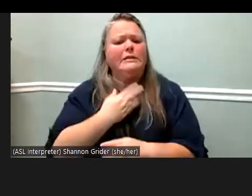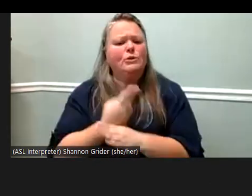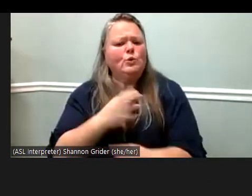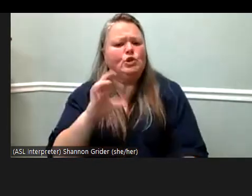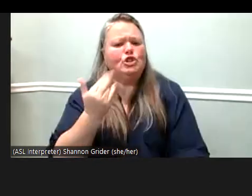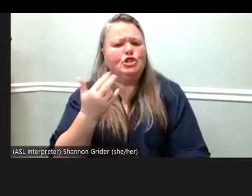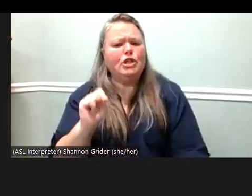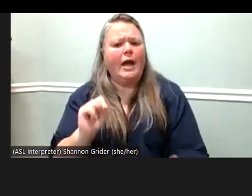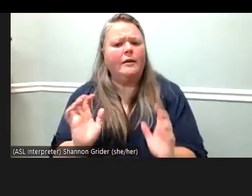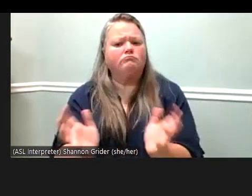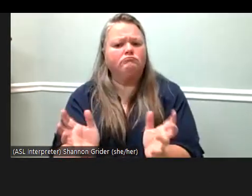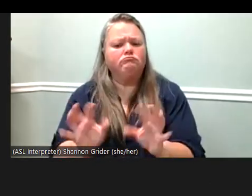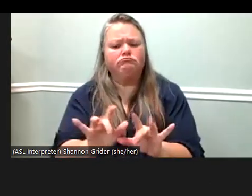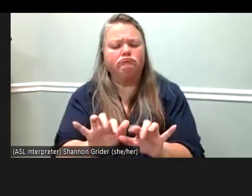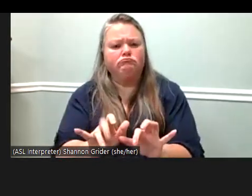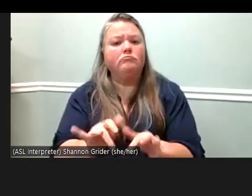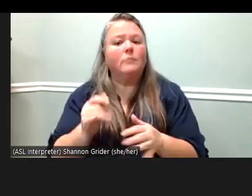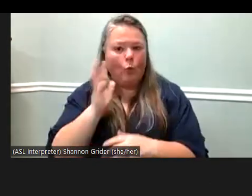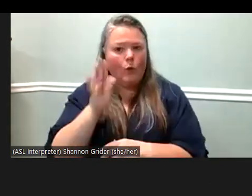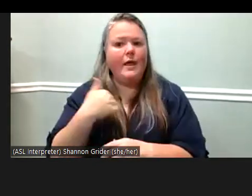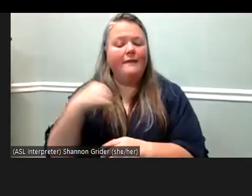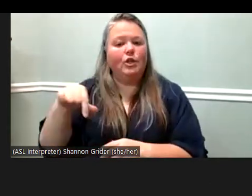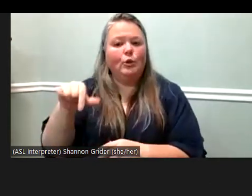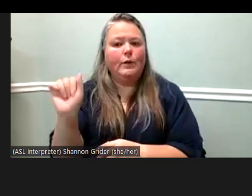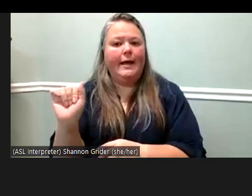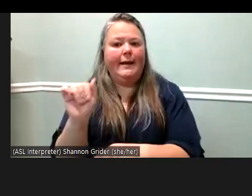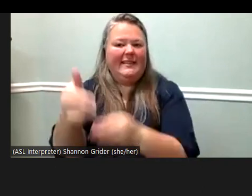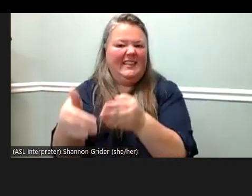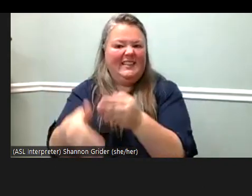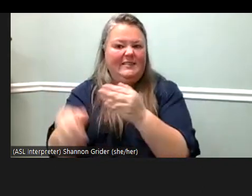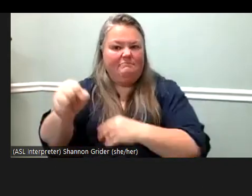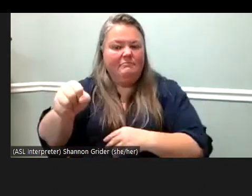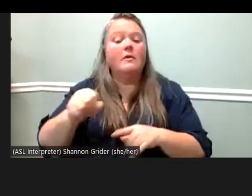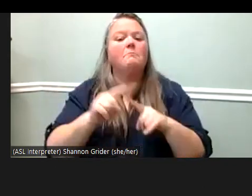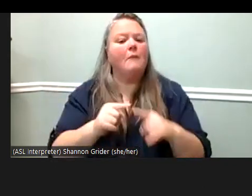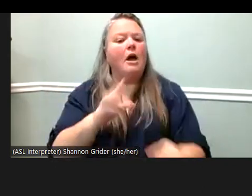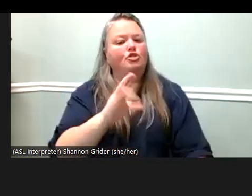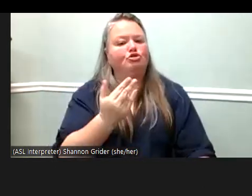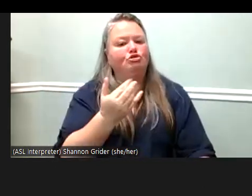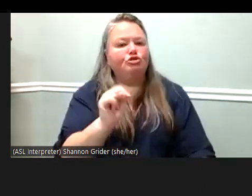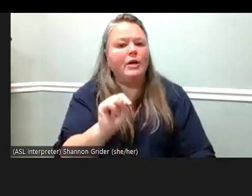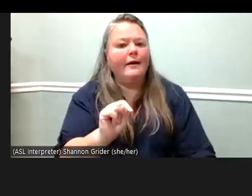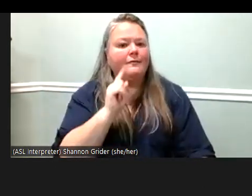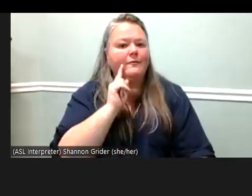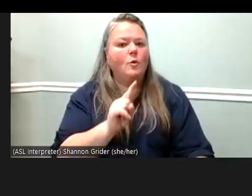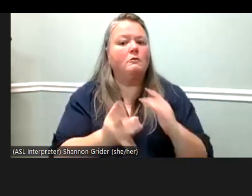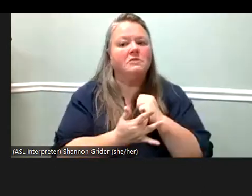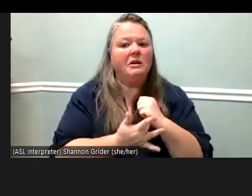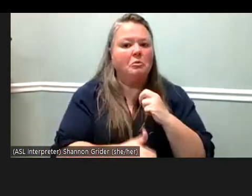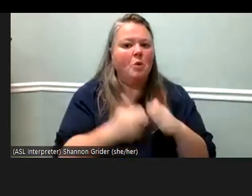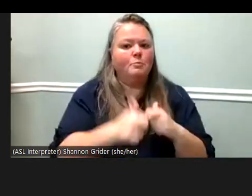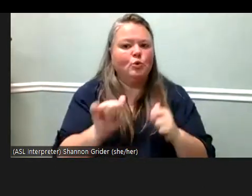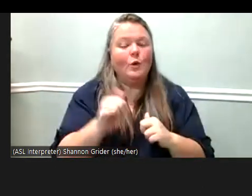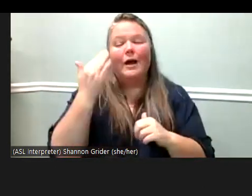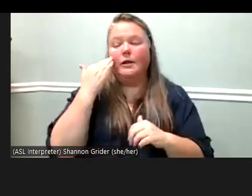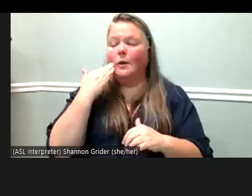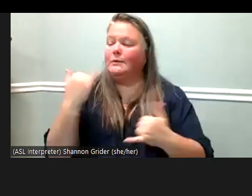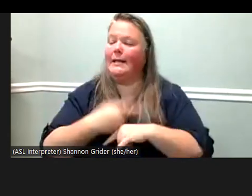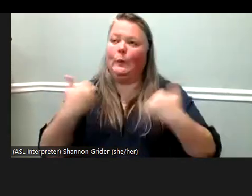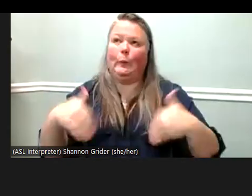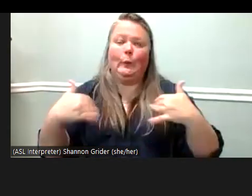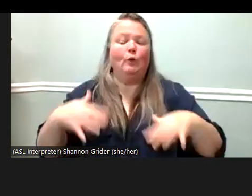KENTUCKY AND WE ARE SO LUCKY TO HAVE HER. OUR INTERPRETER TODAY IS SHANNON GRADER, WHO WE LOVE, AND JENNY JANES IS OUR AMAZING CART TRANSCRIBER, AND I WOULD INVITE